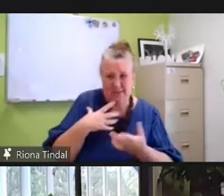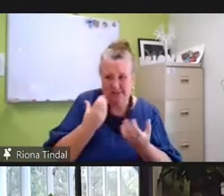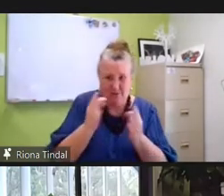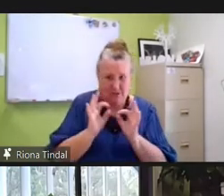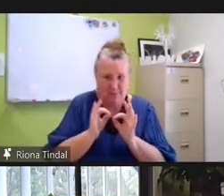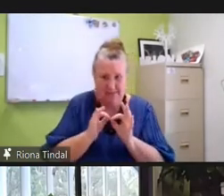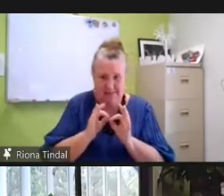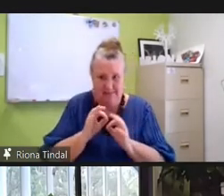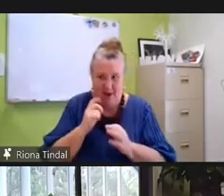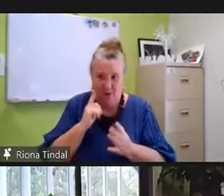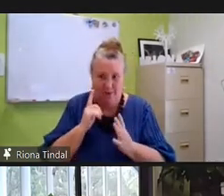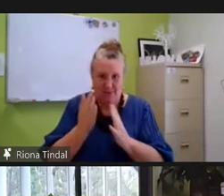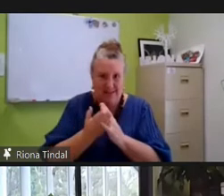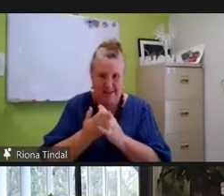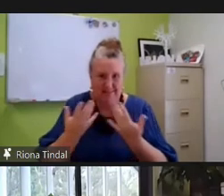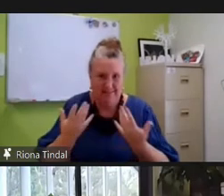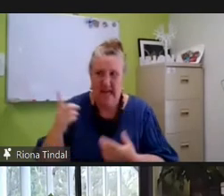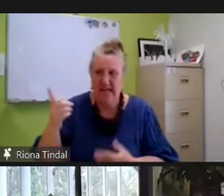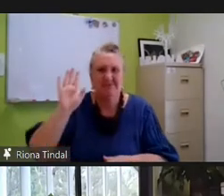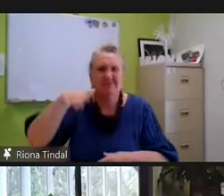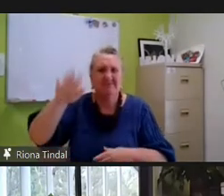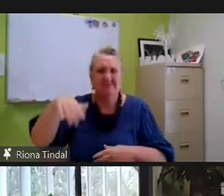me to be included, and I said, "Well, look. I can't come. There's no interpreters. There's